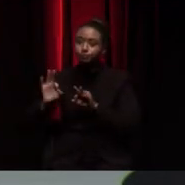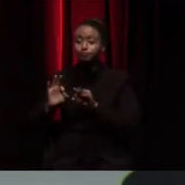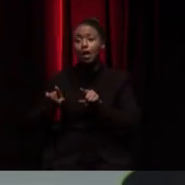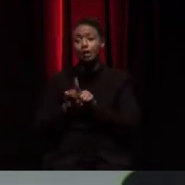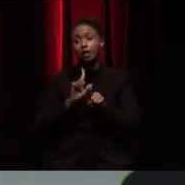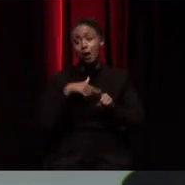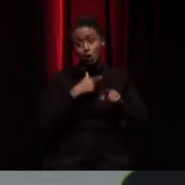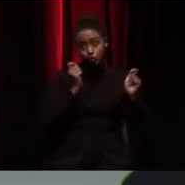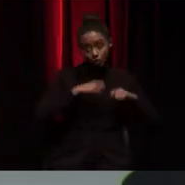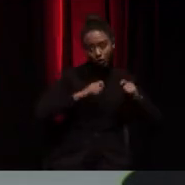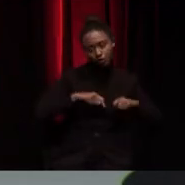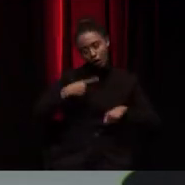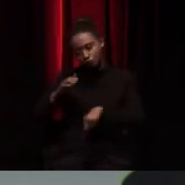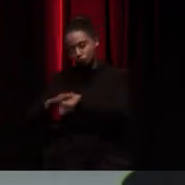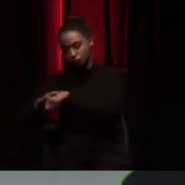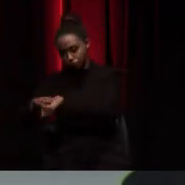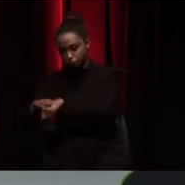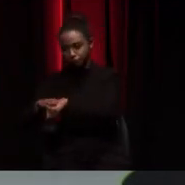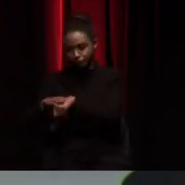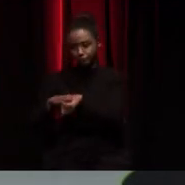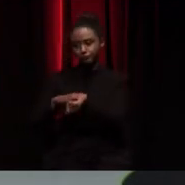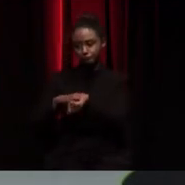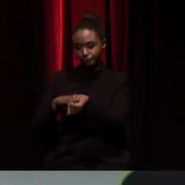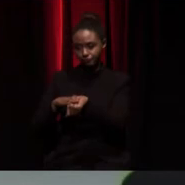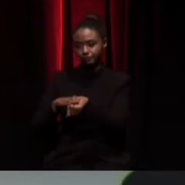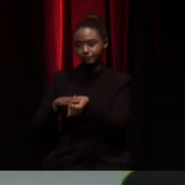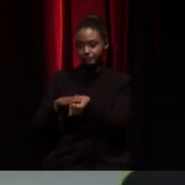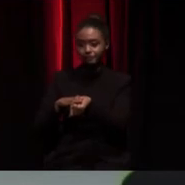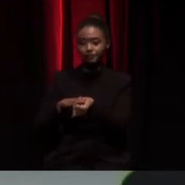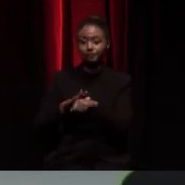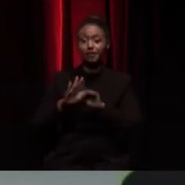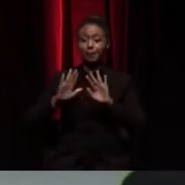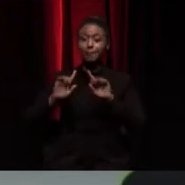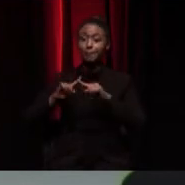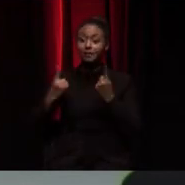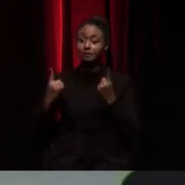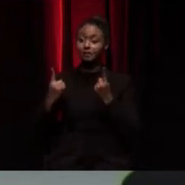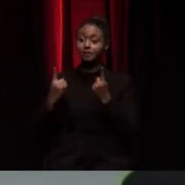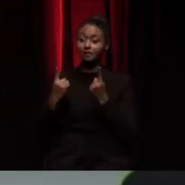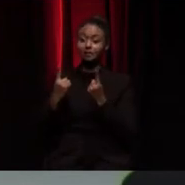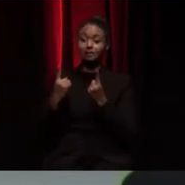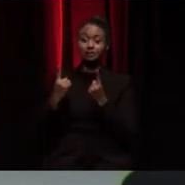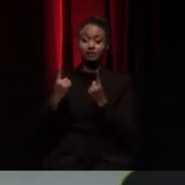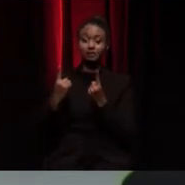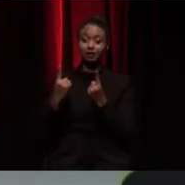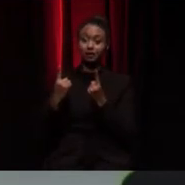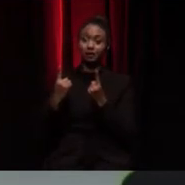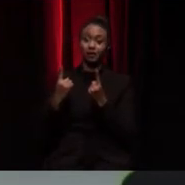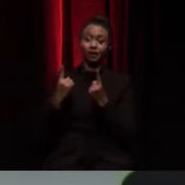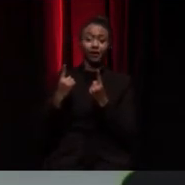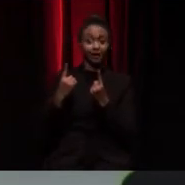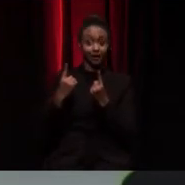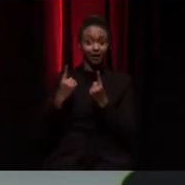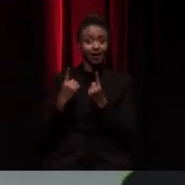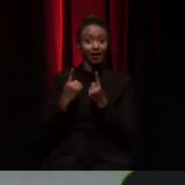So we have... a range that goes to a thing that we do